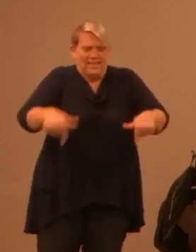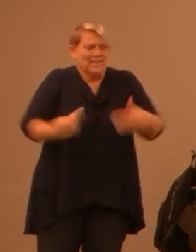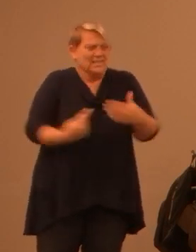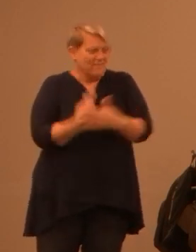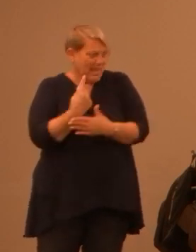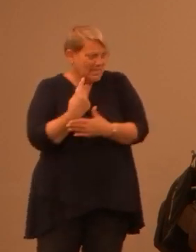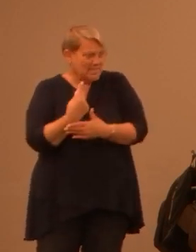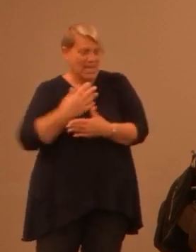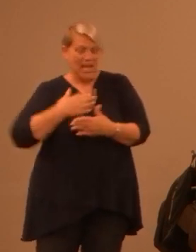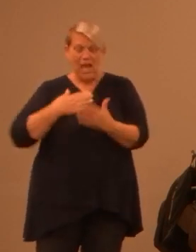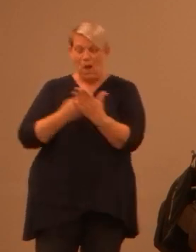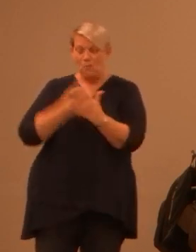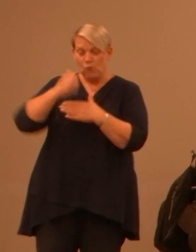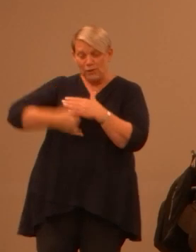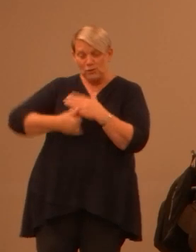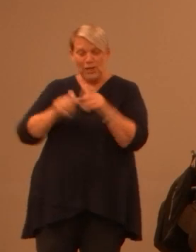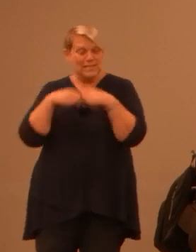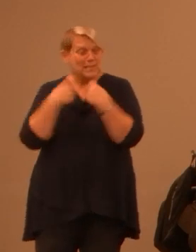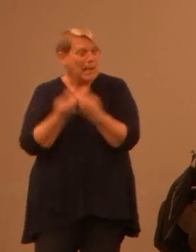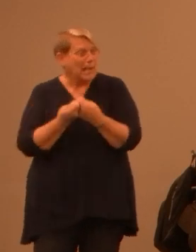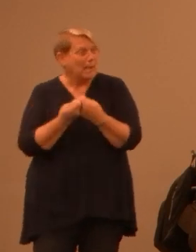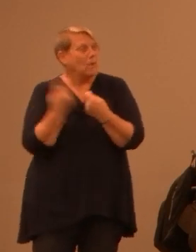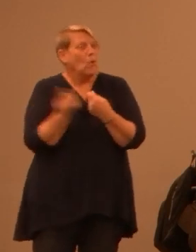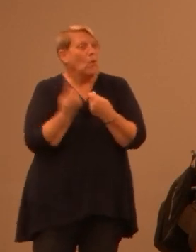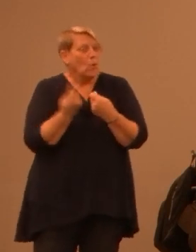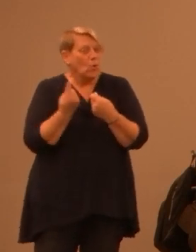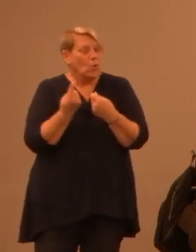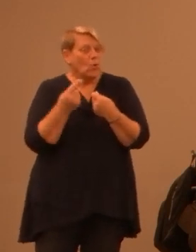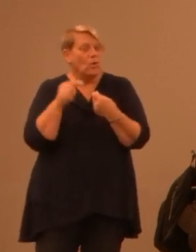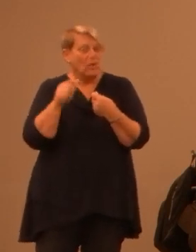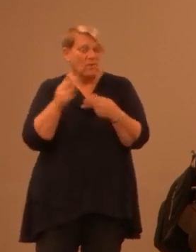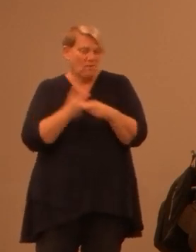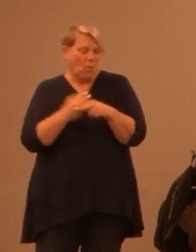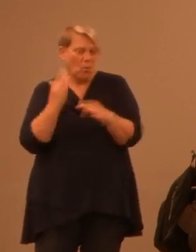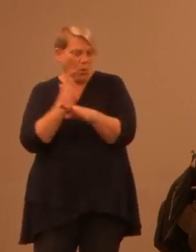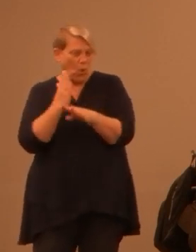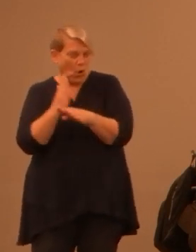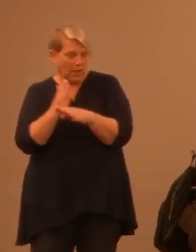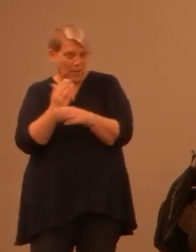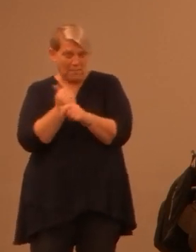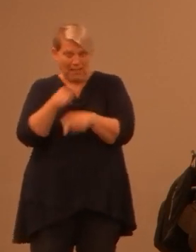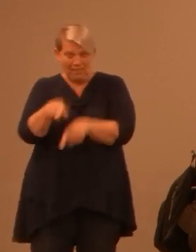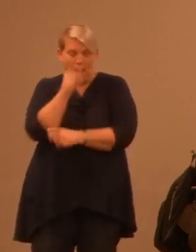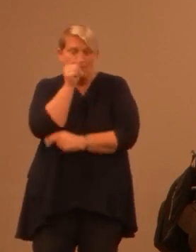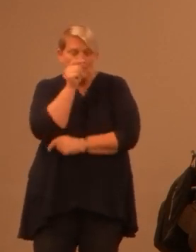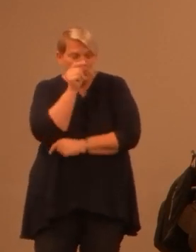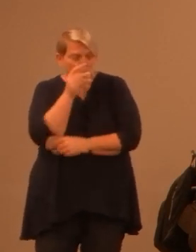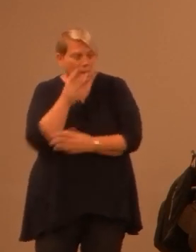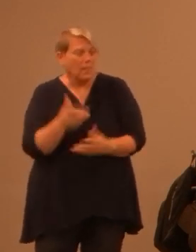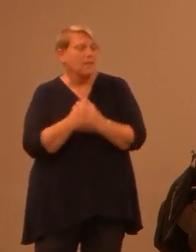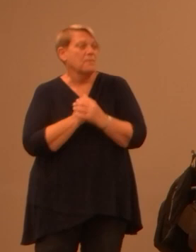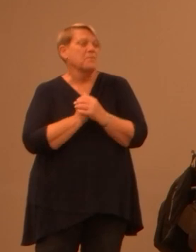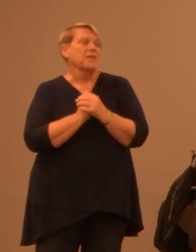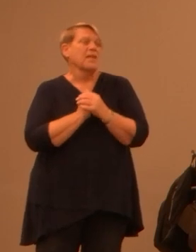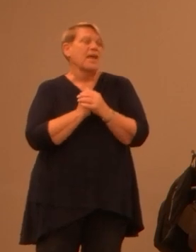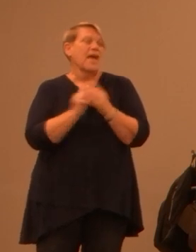team that has made all the work on our website possible, and to our deafblind